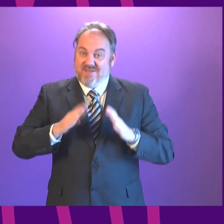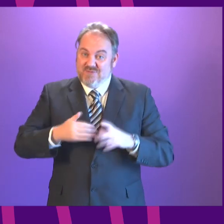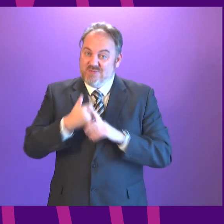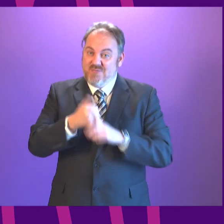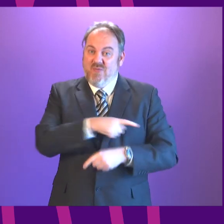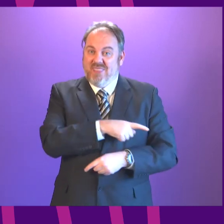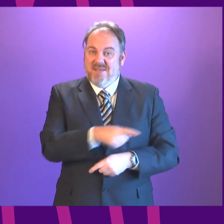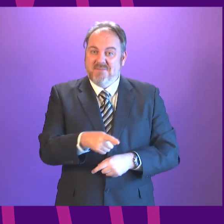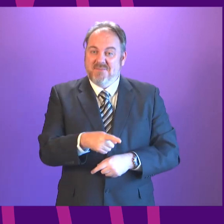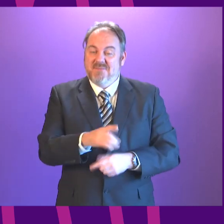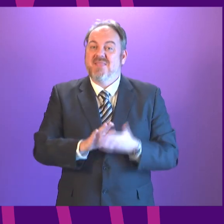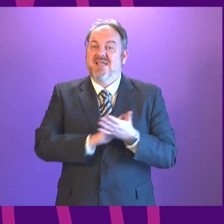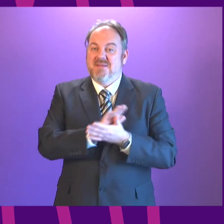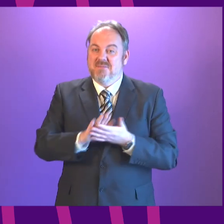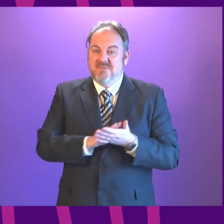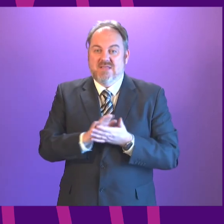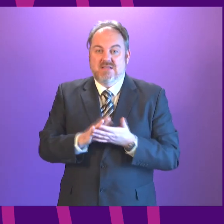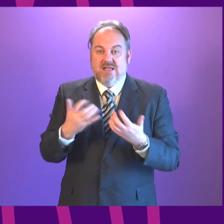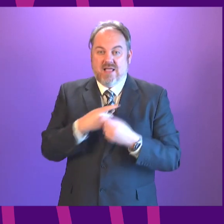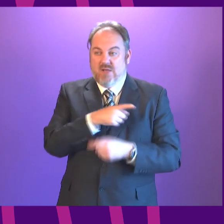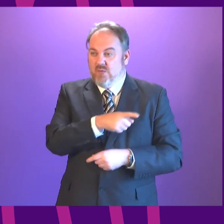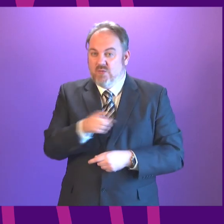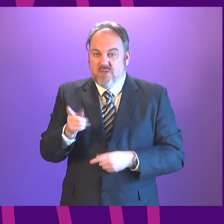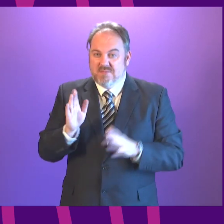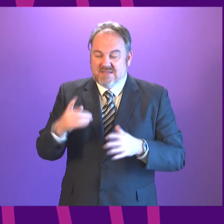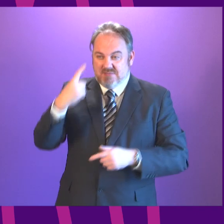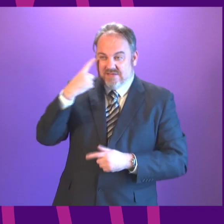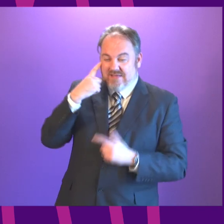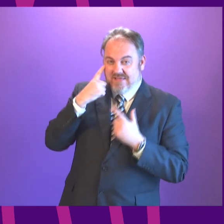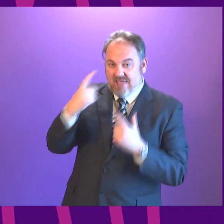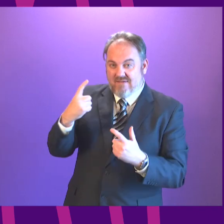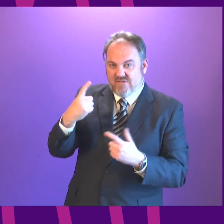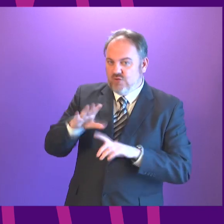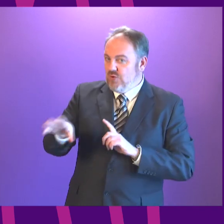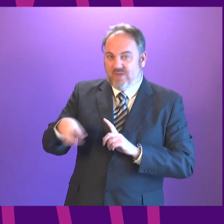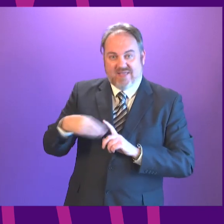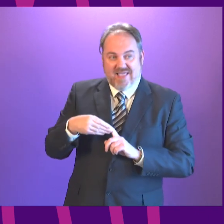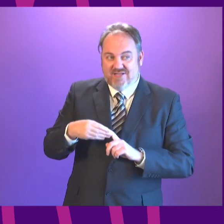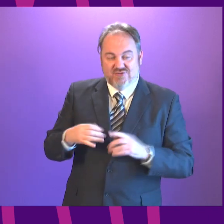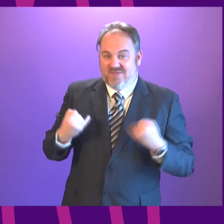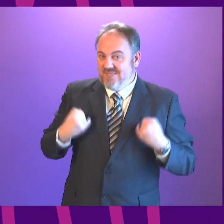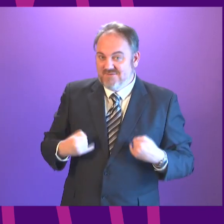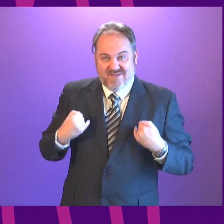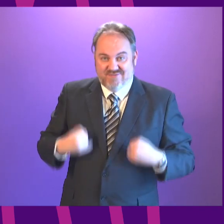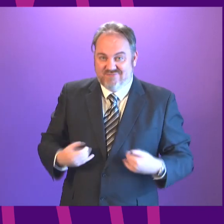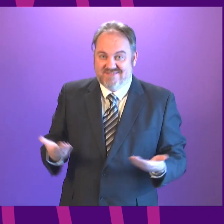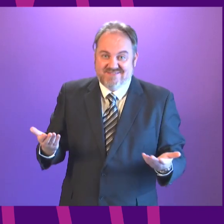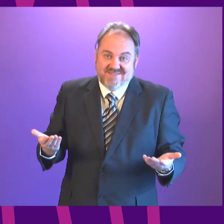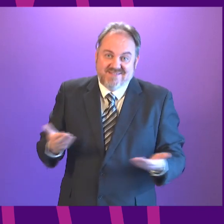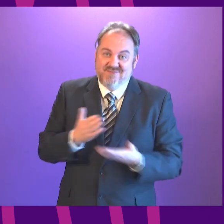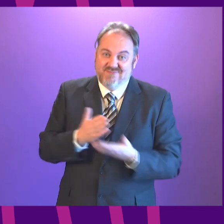It needs us all, in our personal behaviour, to do everything that we can to suppress the virus. That is what we can all do to keep our NHS safe.